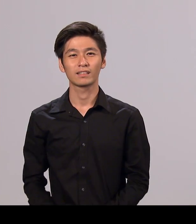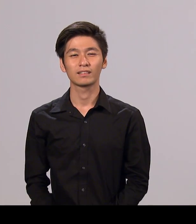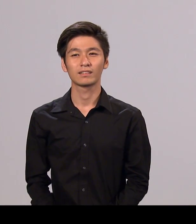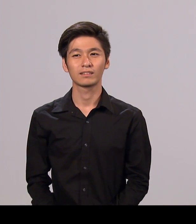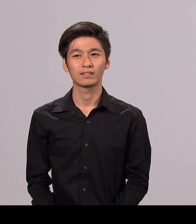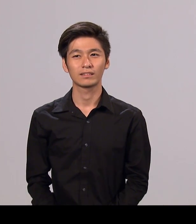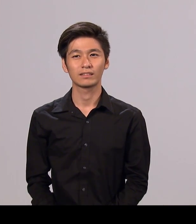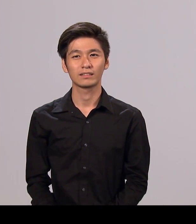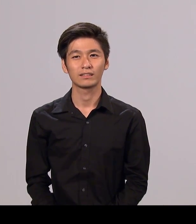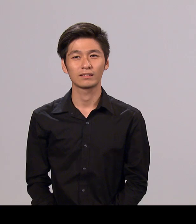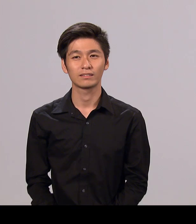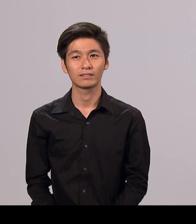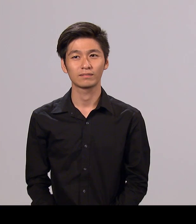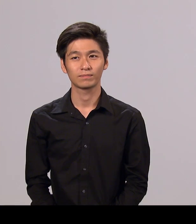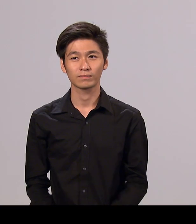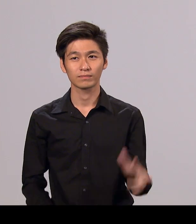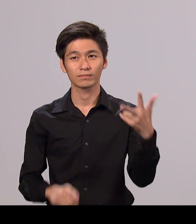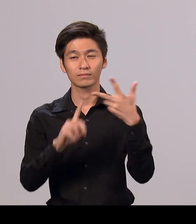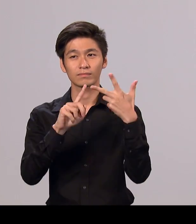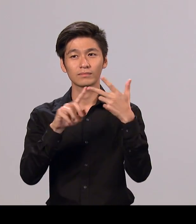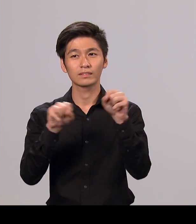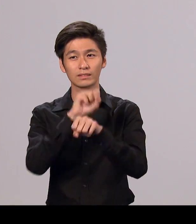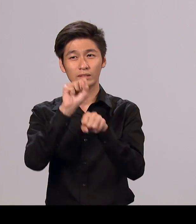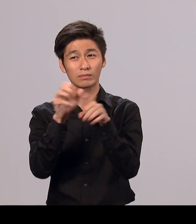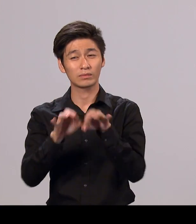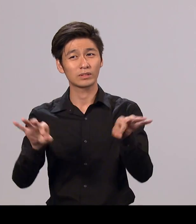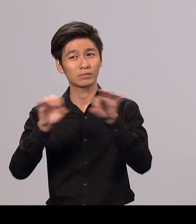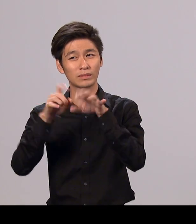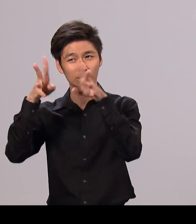Thirdly, Singapore needs a united and effective ASEAN.